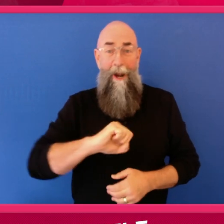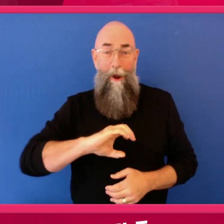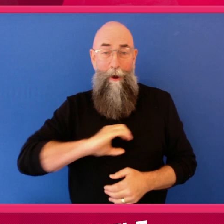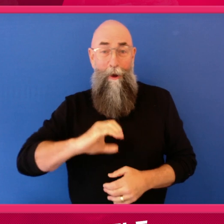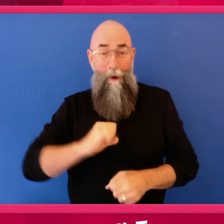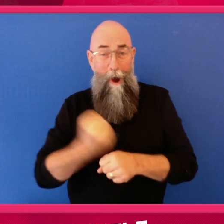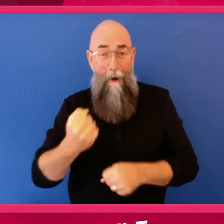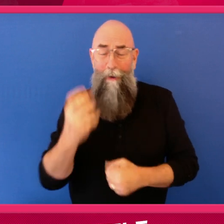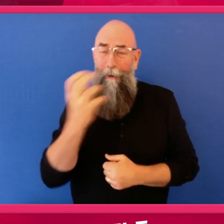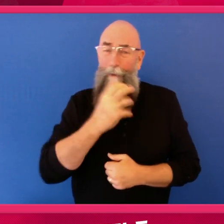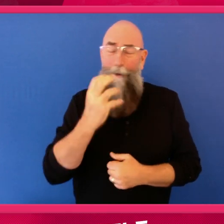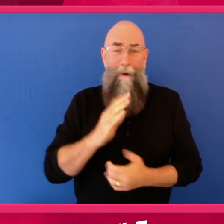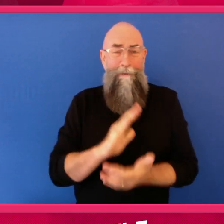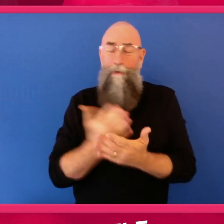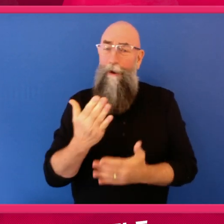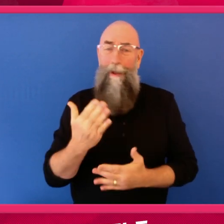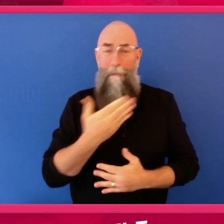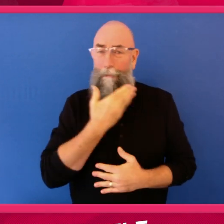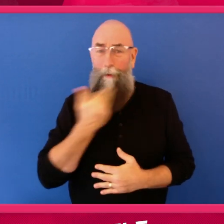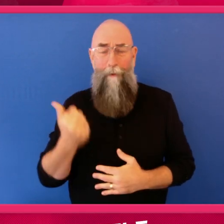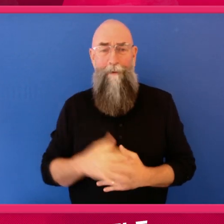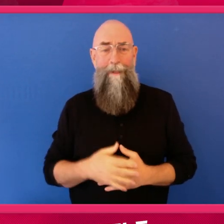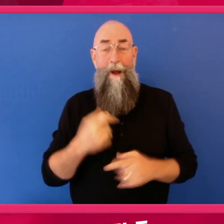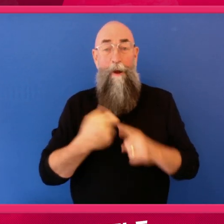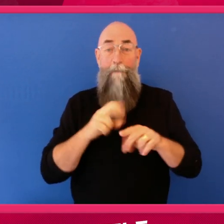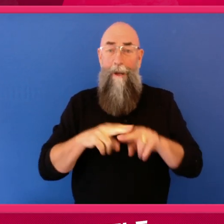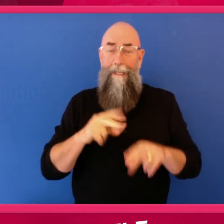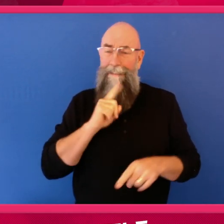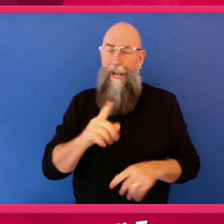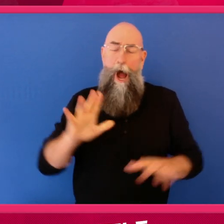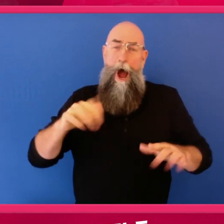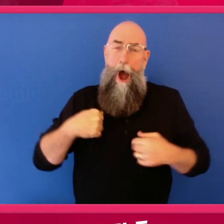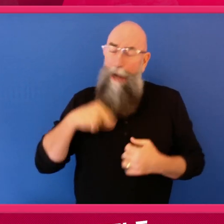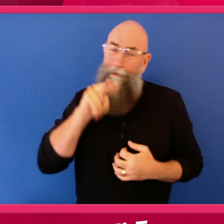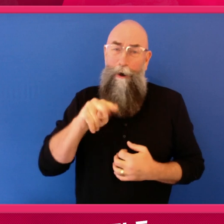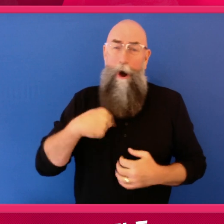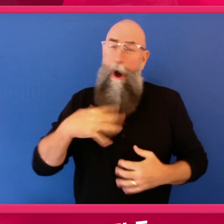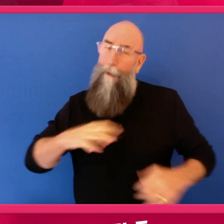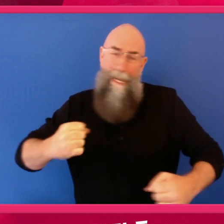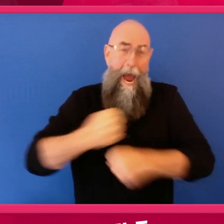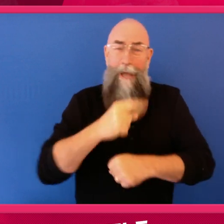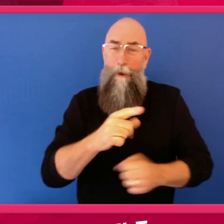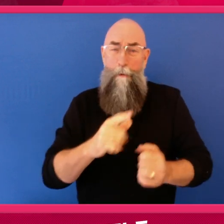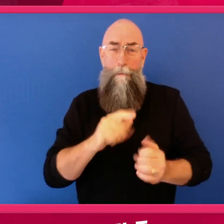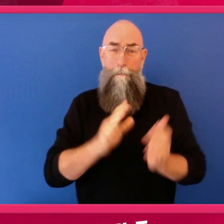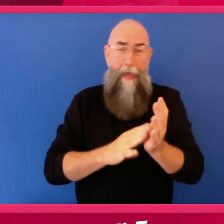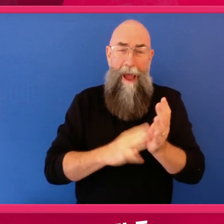Georgie Tunny: God, I was so emotional. Kurt Fearnley: It was Sherryn and I was like, I want to give you a hug, mum! And you, 'Lucky'!